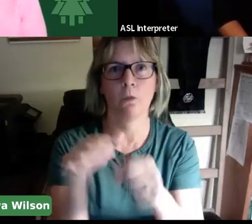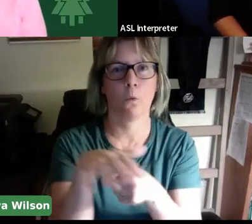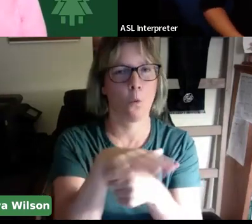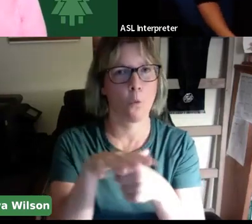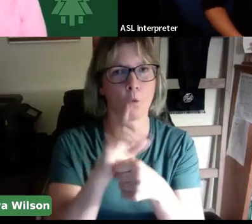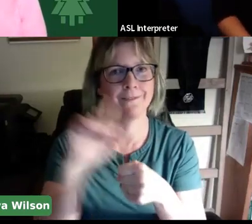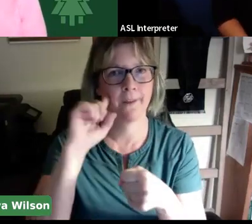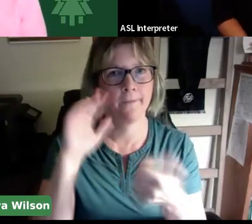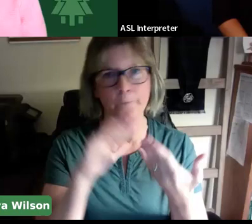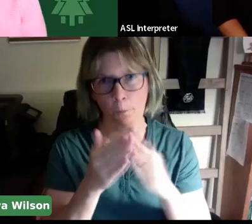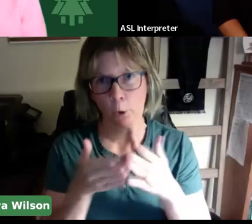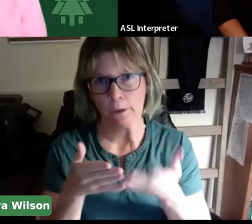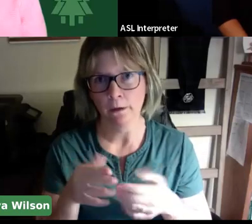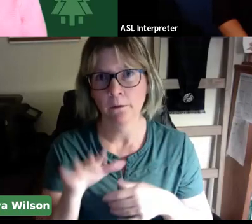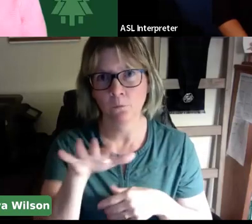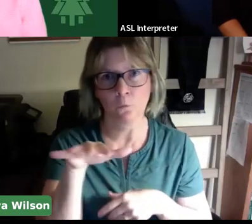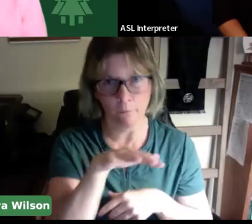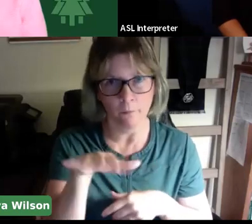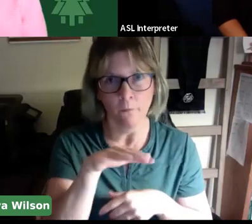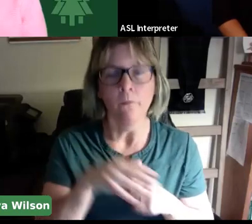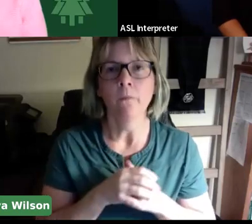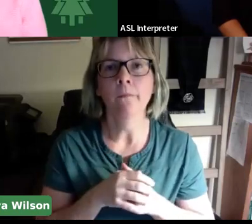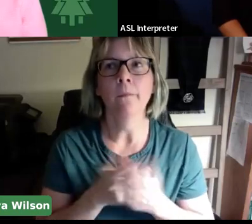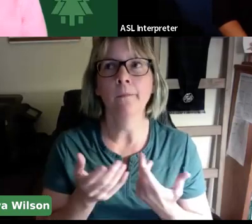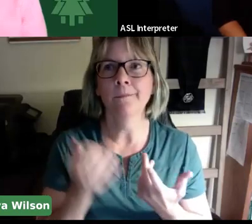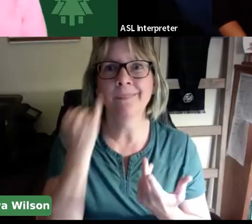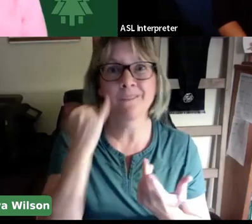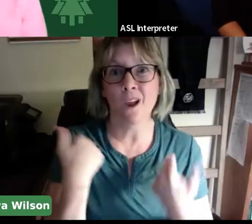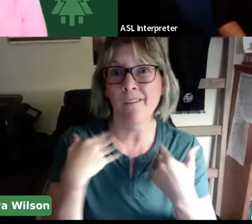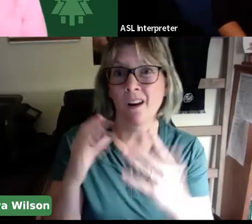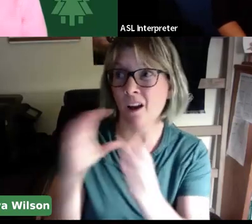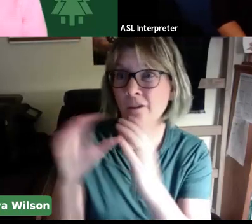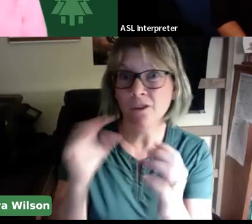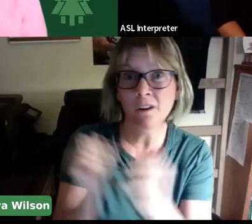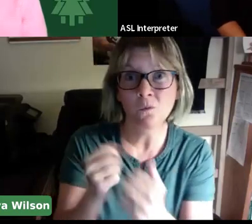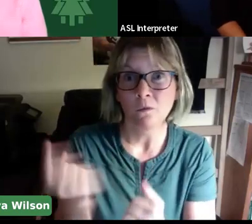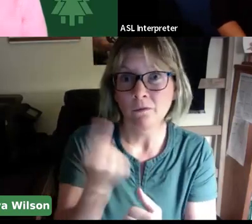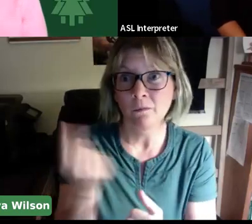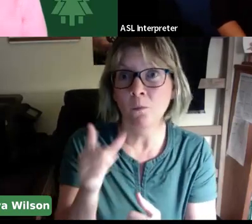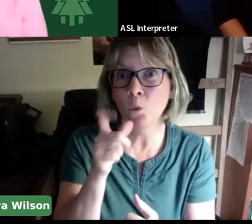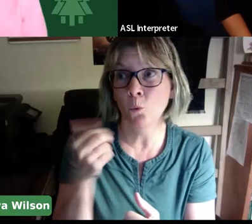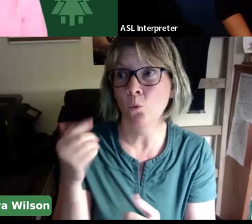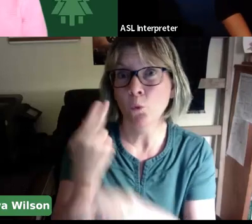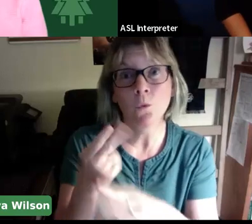Again, it's so important to collaborate with your local deaf community. And have a conversation